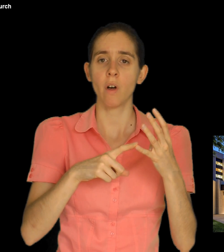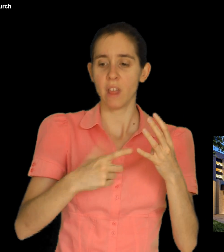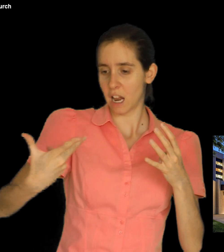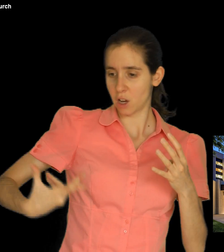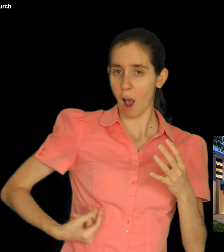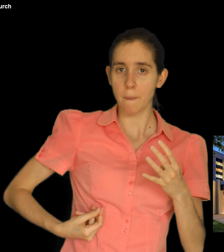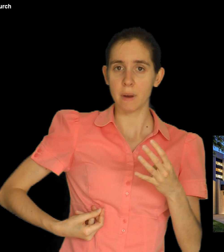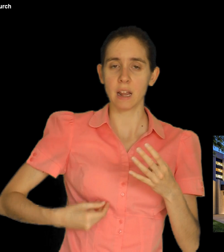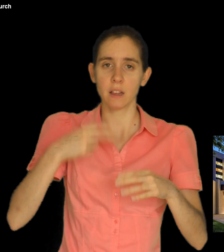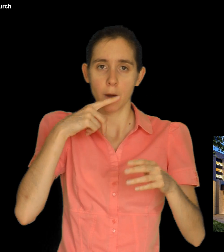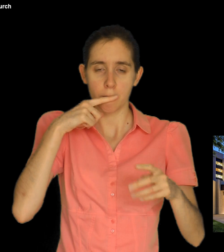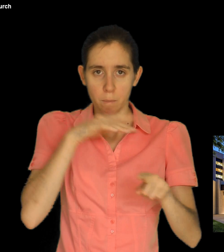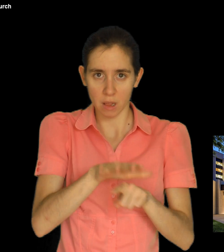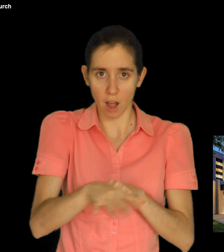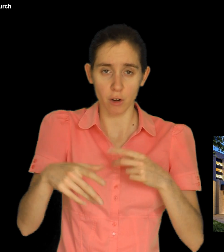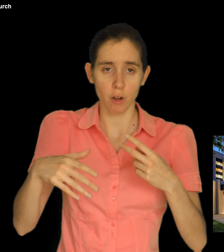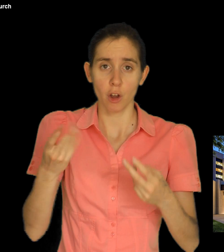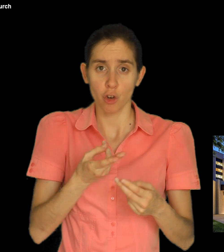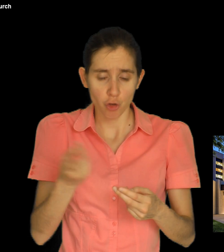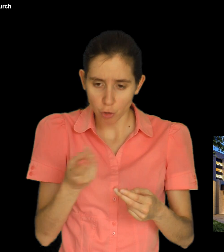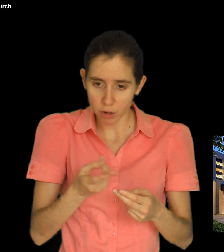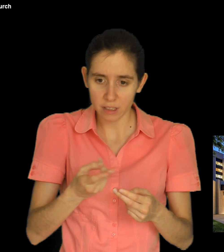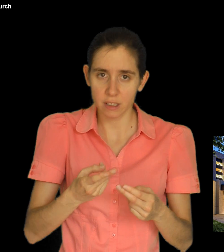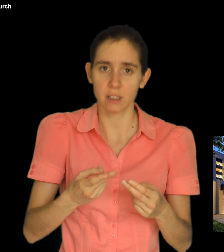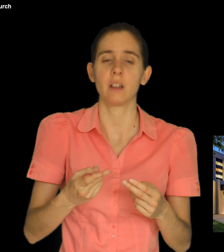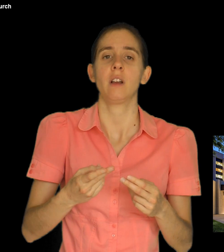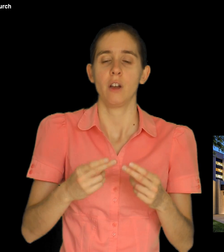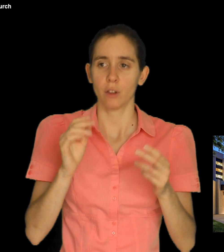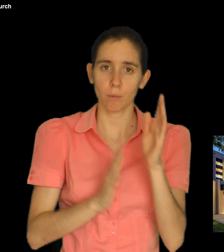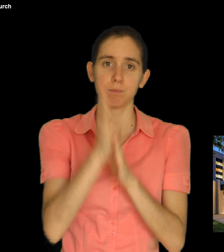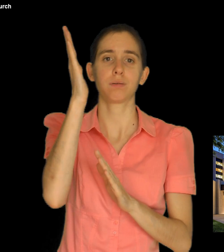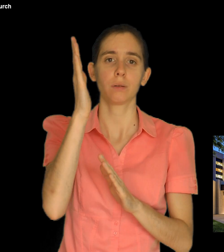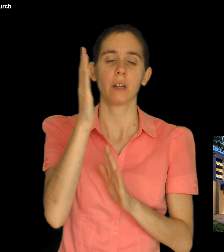which further accelerates the process of atherosclerosis - fatty buildup in the